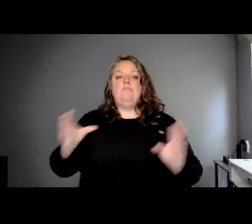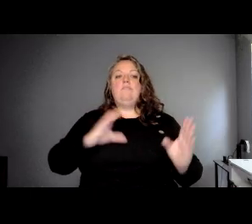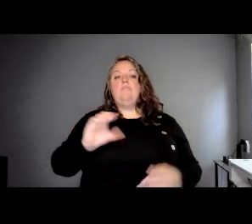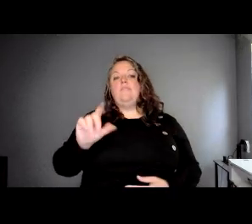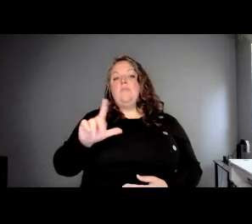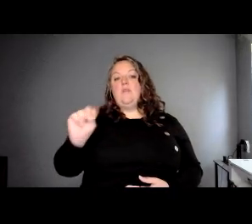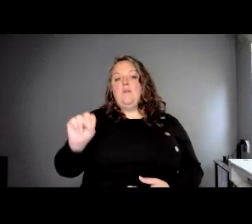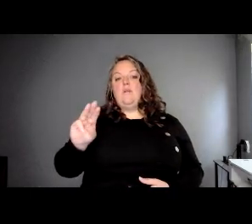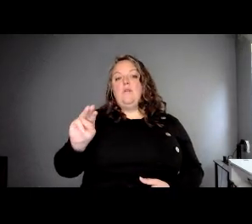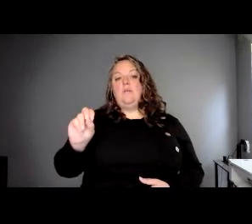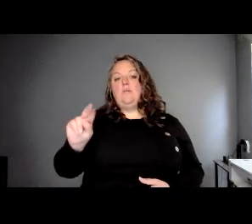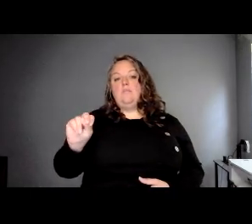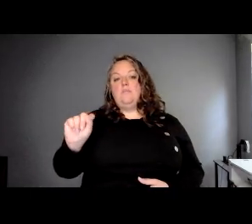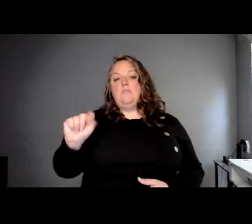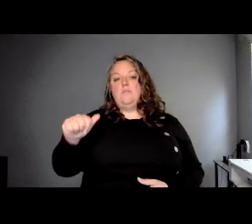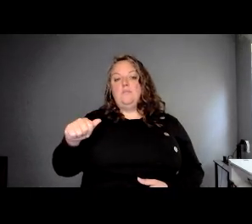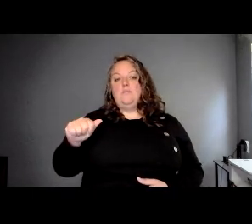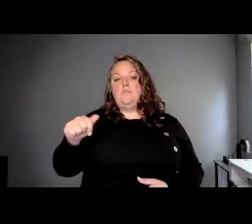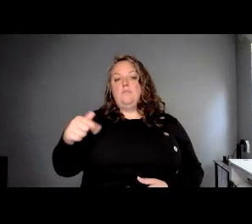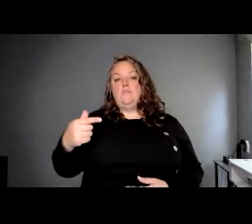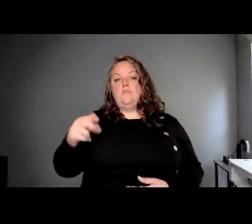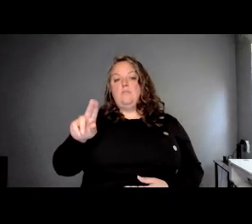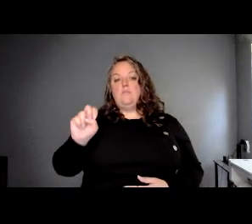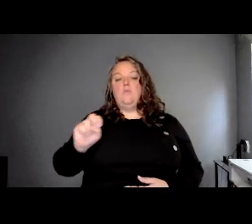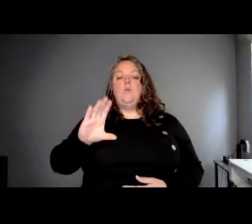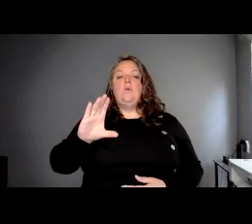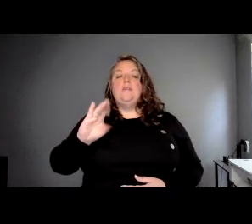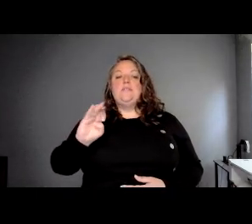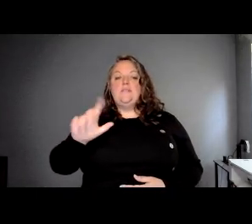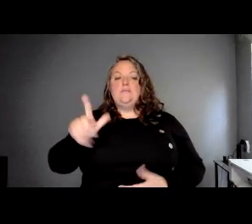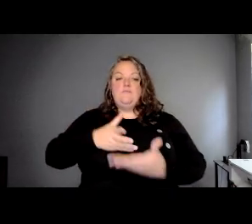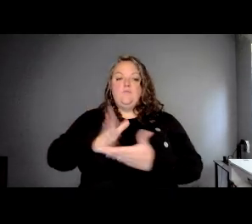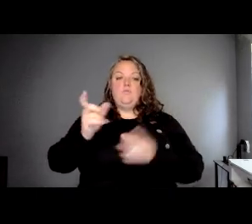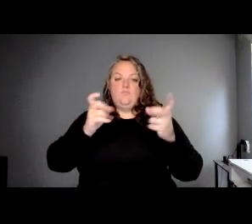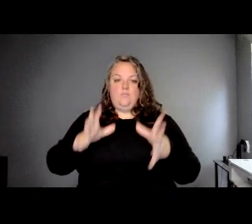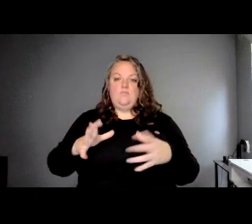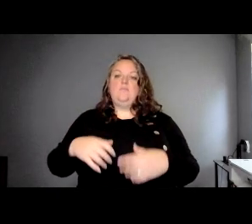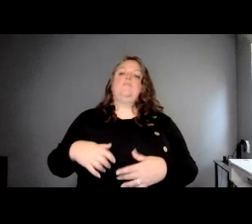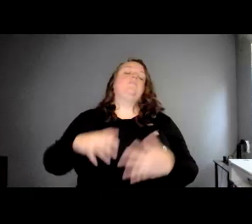director. We also have contacts throughout our agency who are data stewards collecting